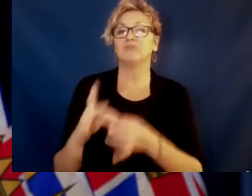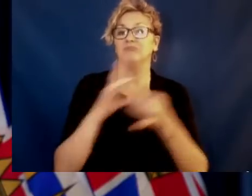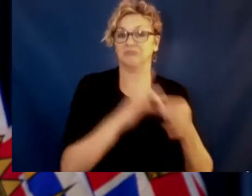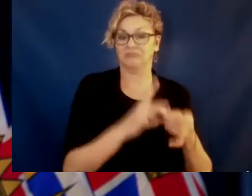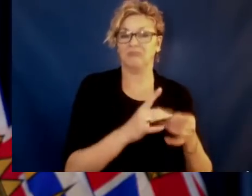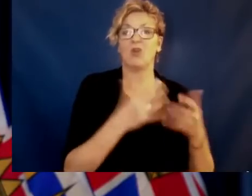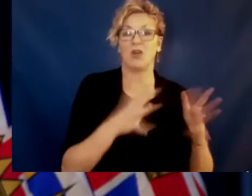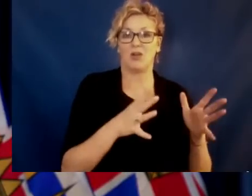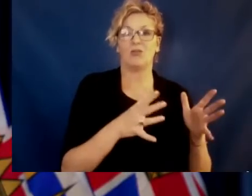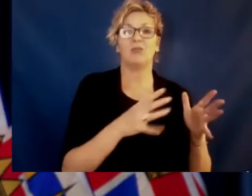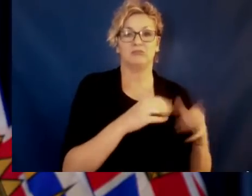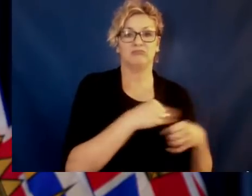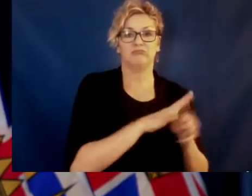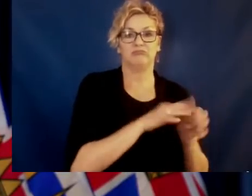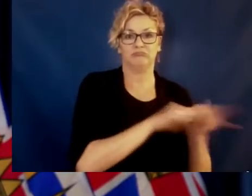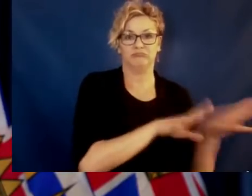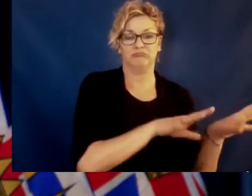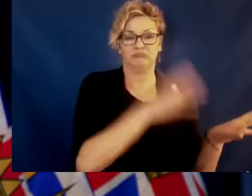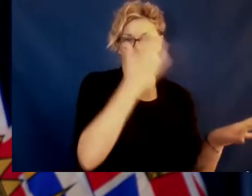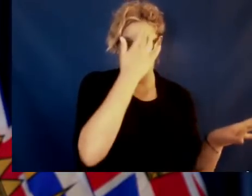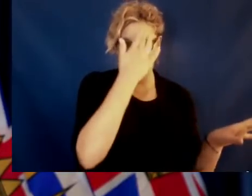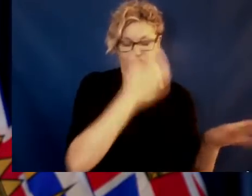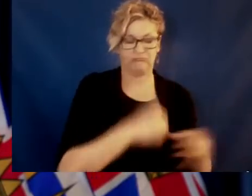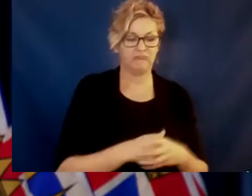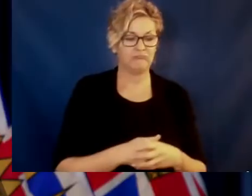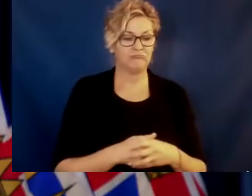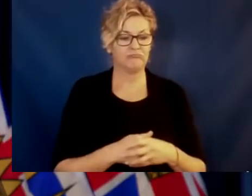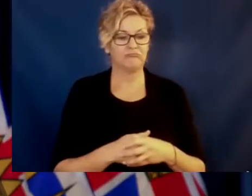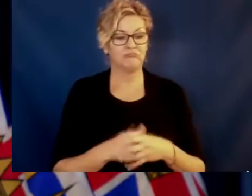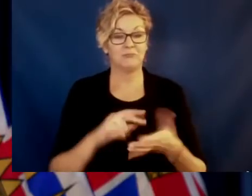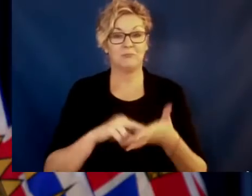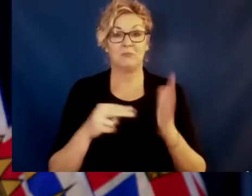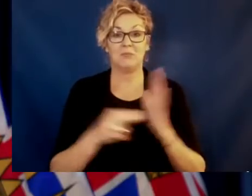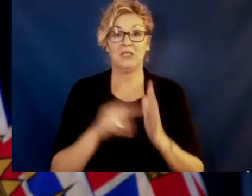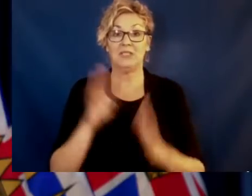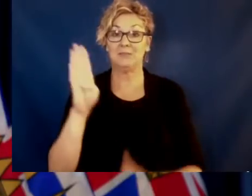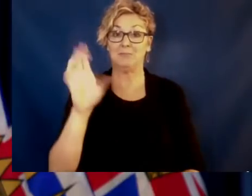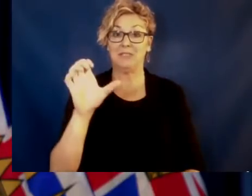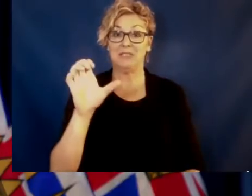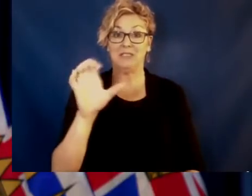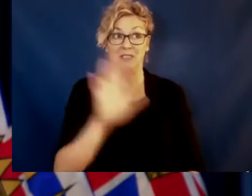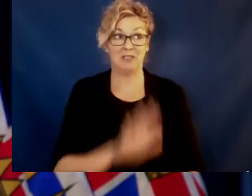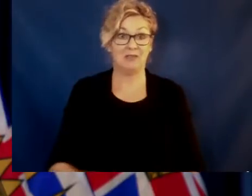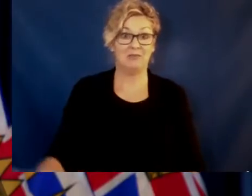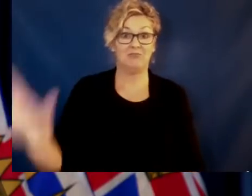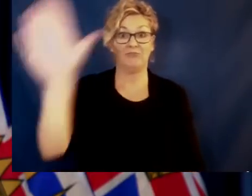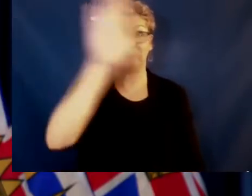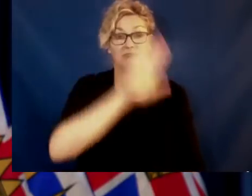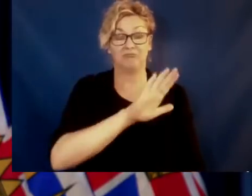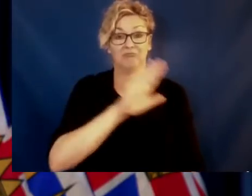of people diagnosed with COVID-19 in BC to 11,687.